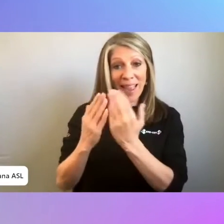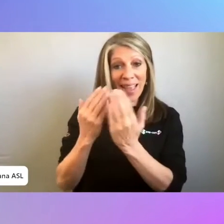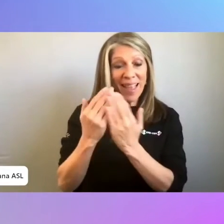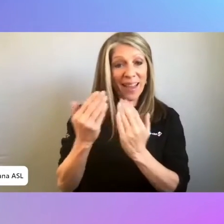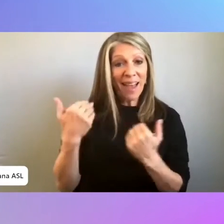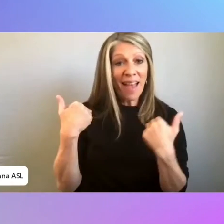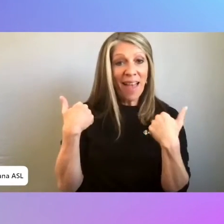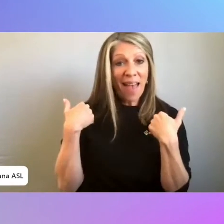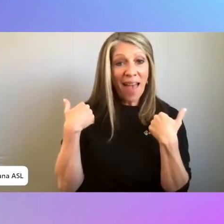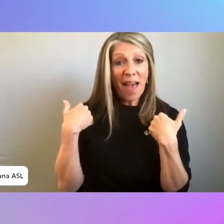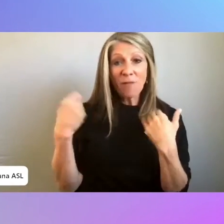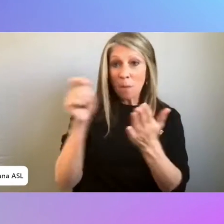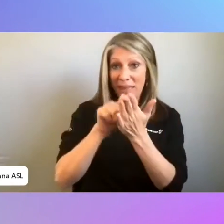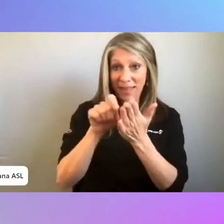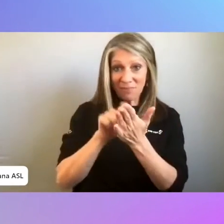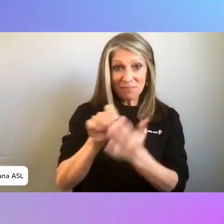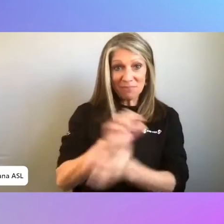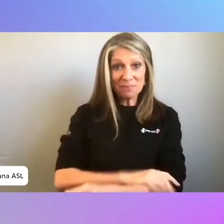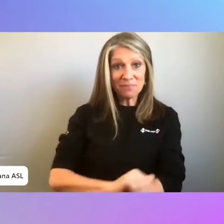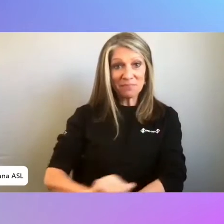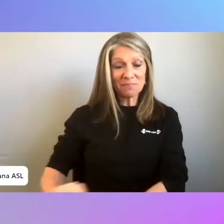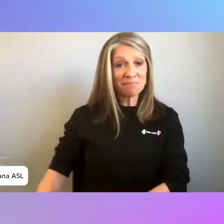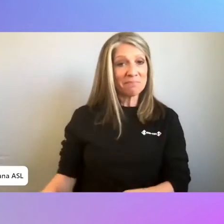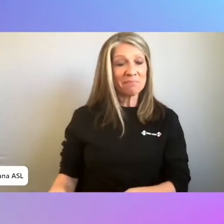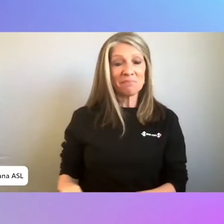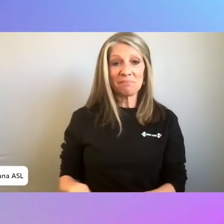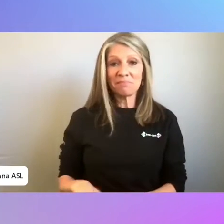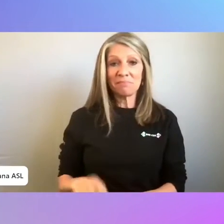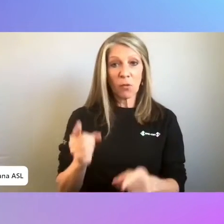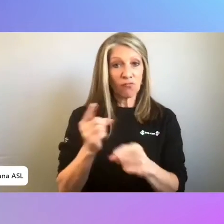blackboard double that so I'm going to line it up, in my and